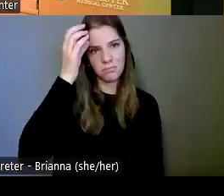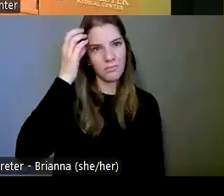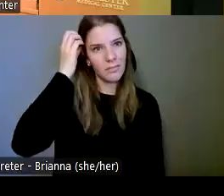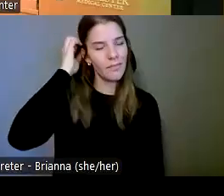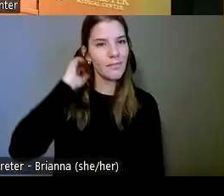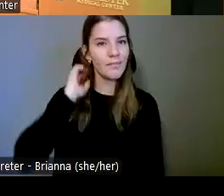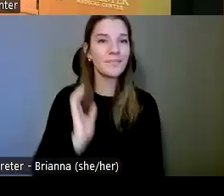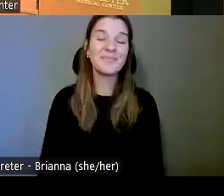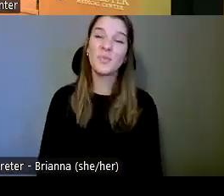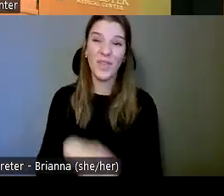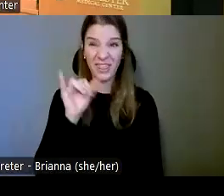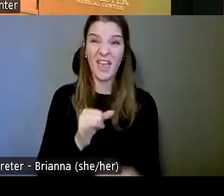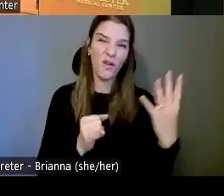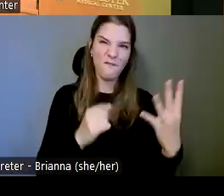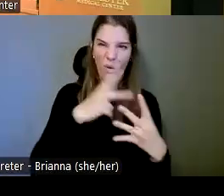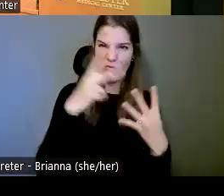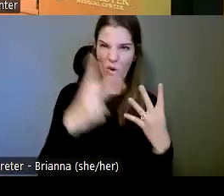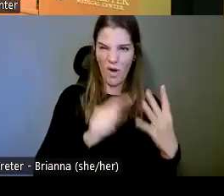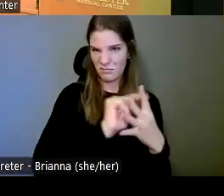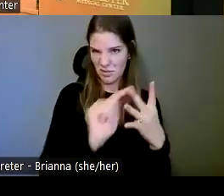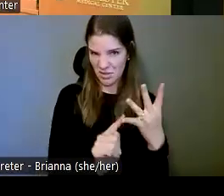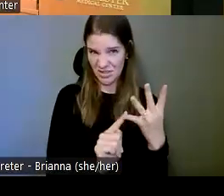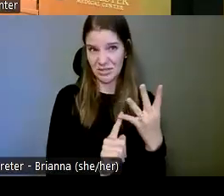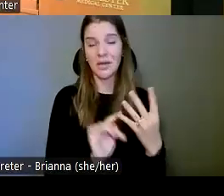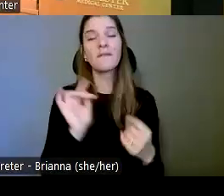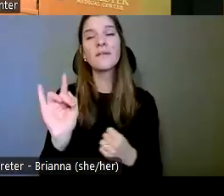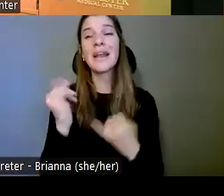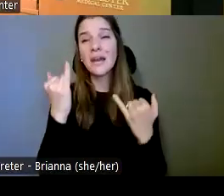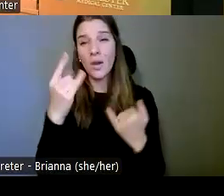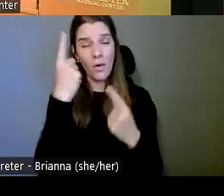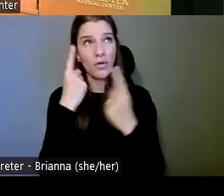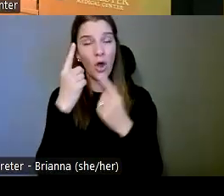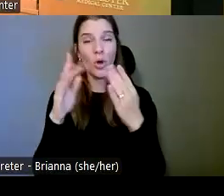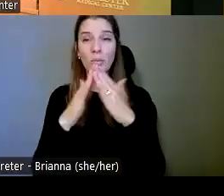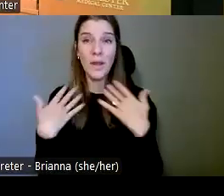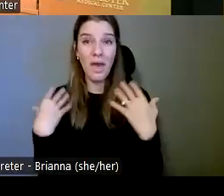the four programs. But one of the things if you think about community health is this idea